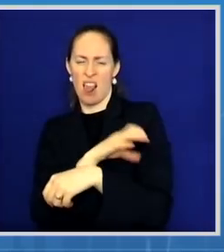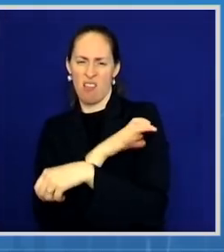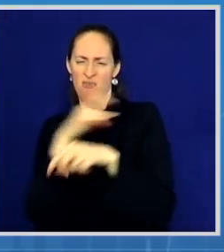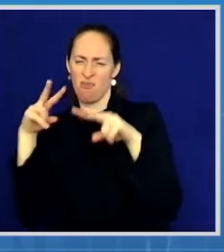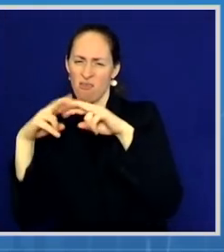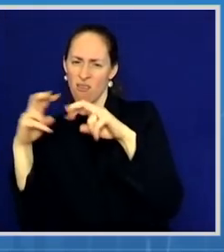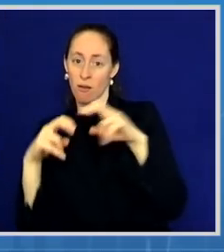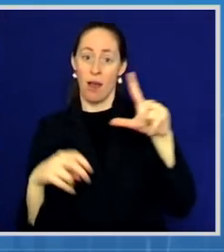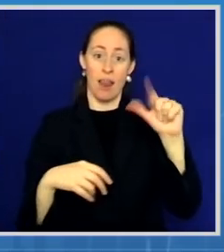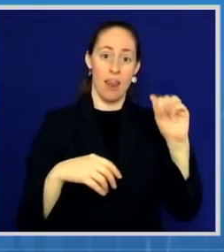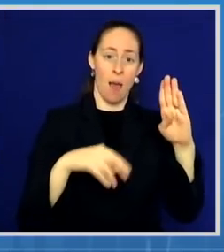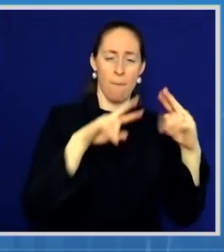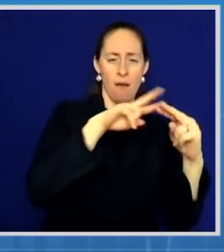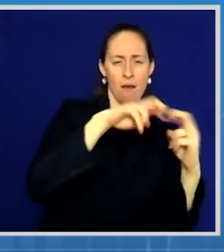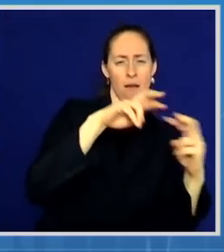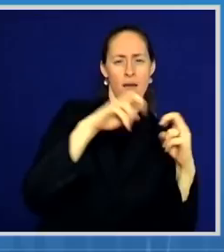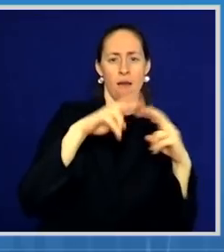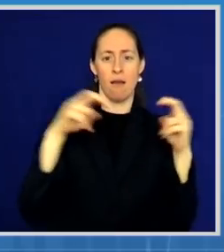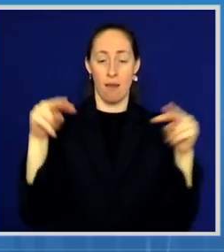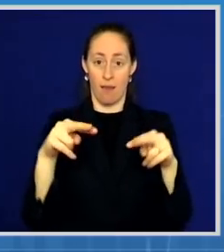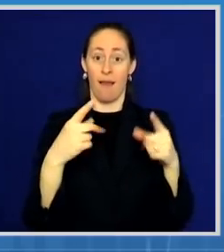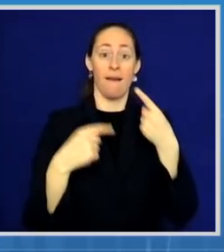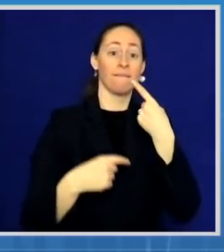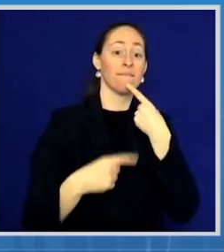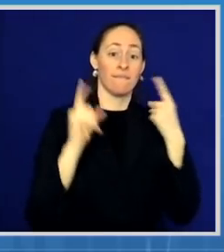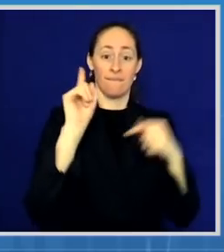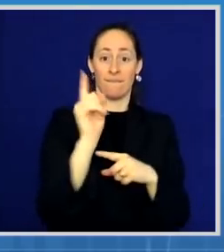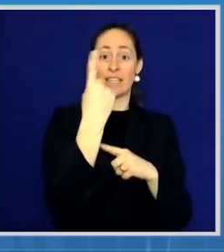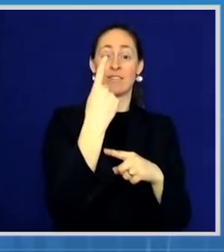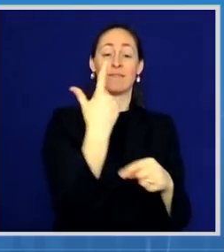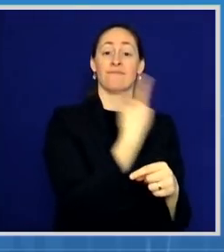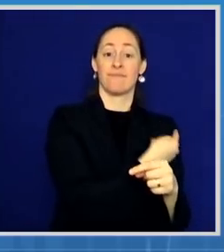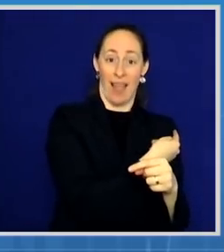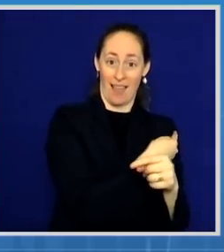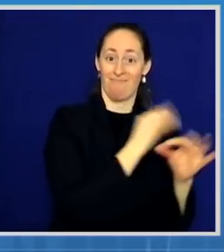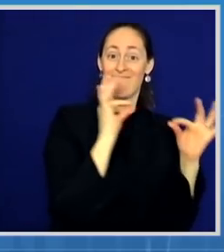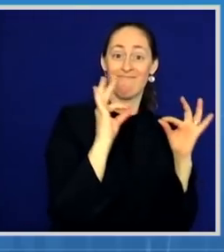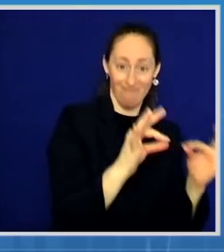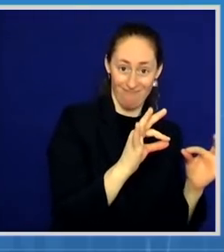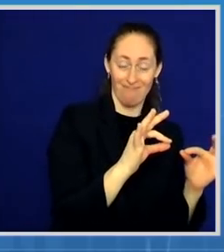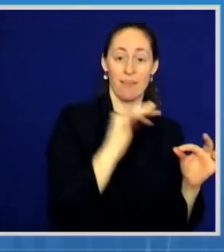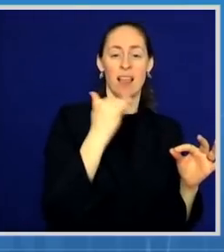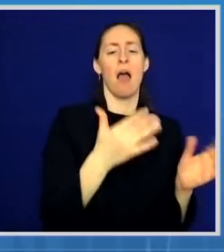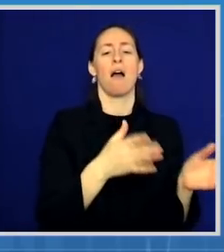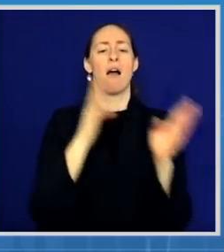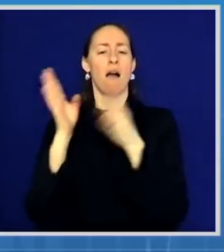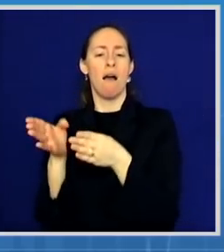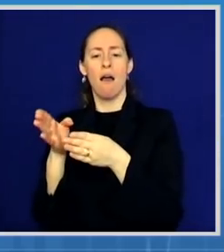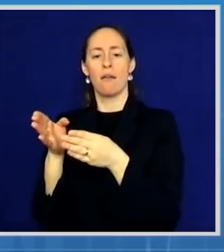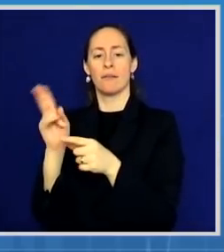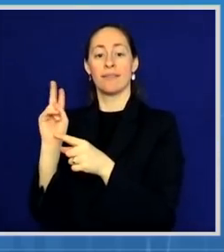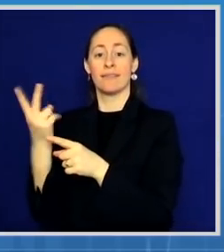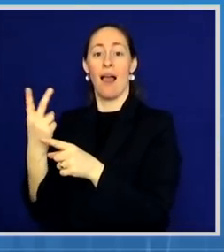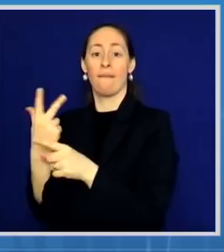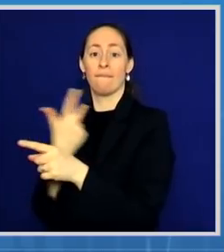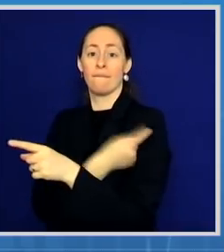of the first dose versus following the second dose. So this is a study that was recently published